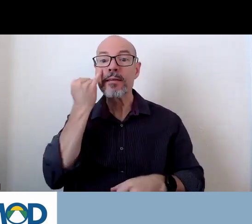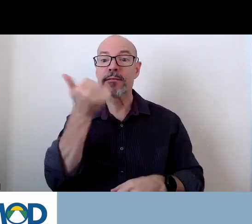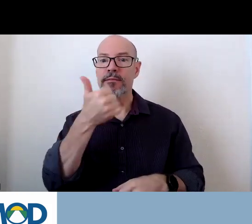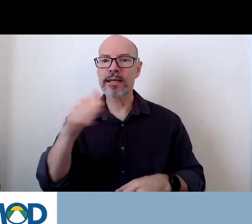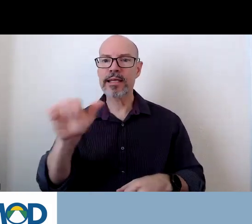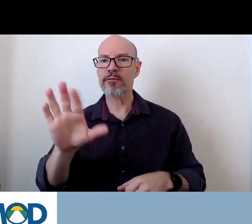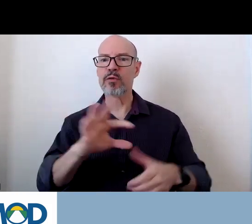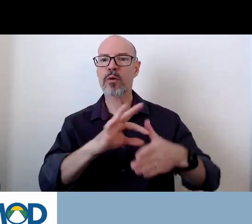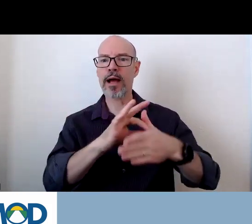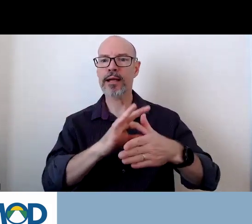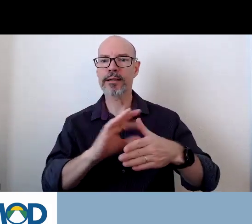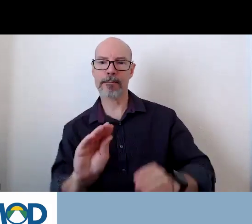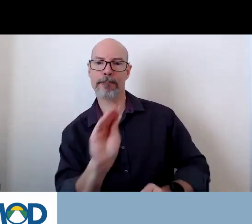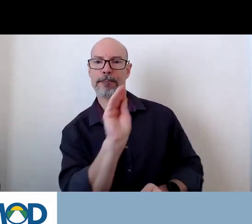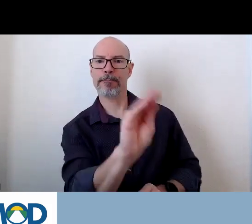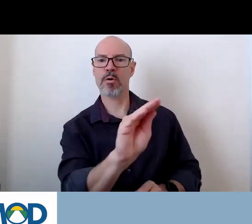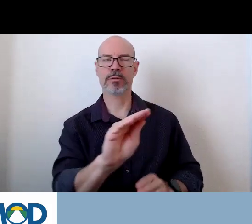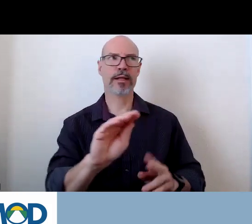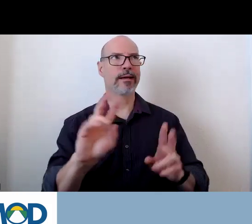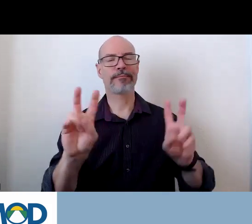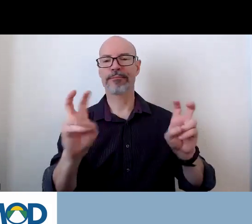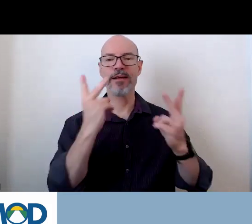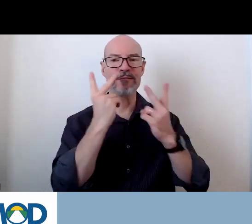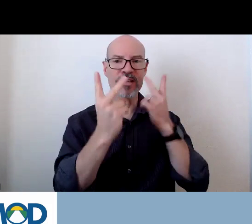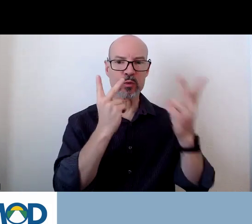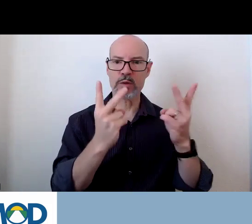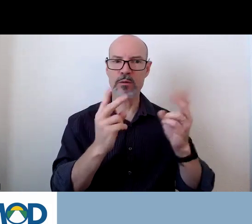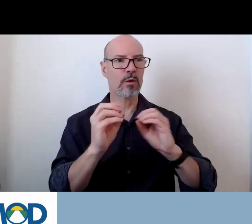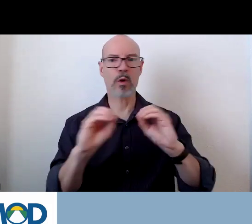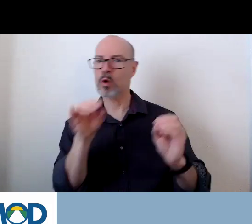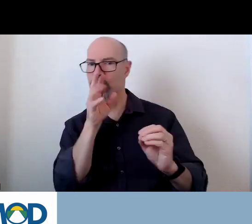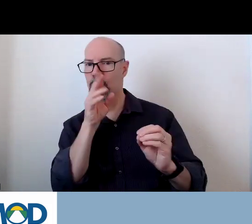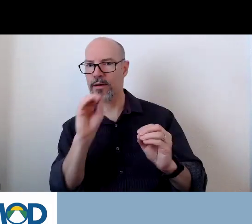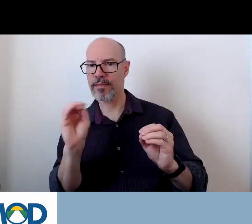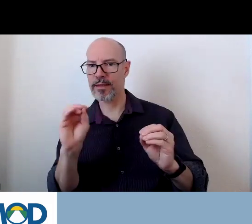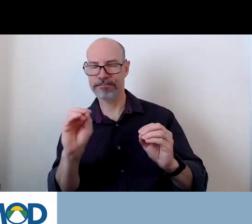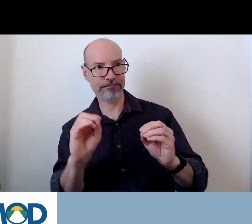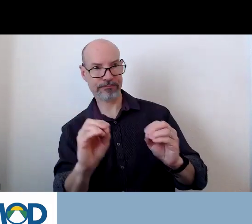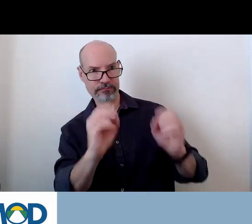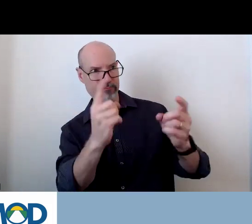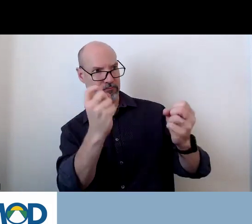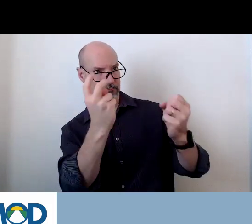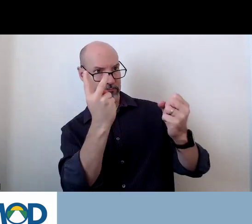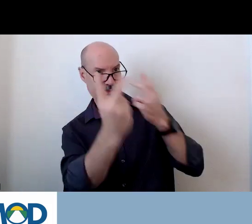going to be kind of visual in nature, with no, you know, spoken content, you need to make sure that that information is